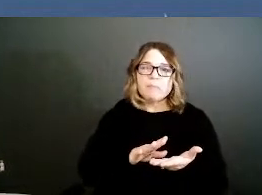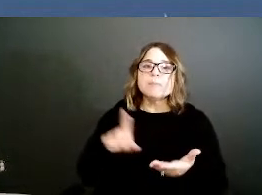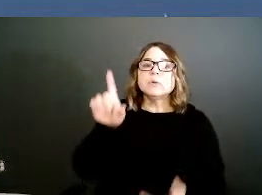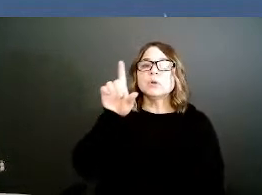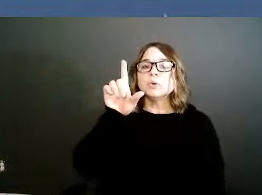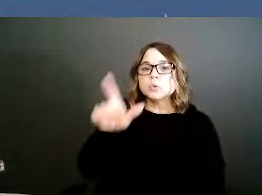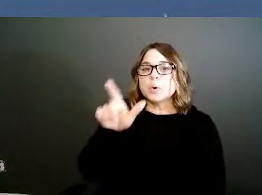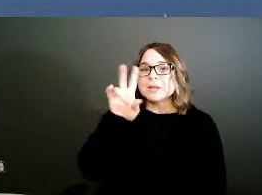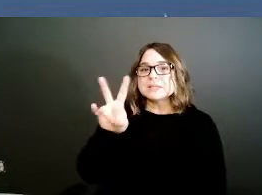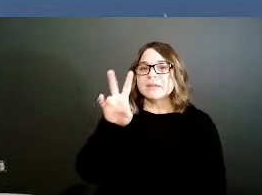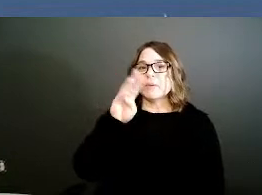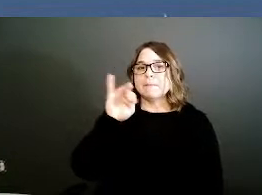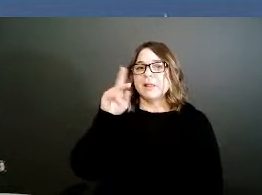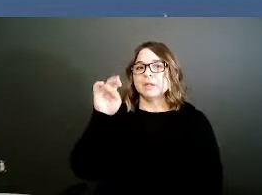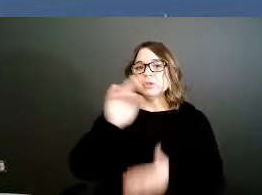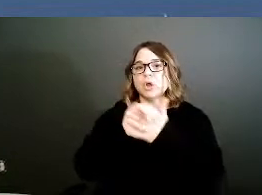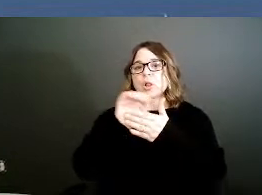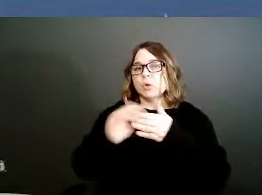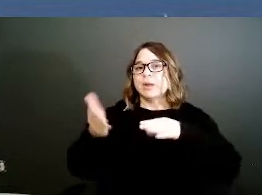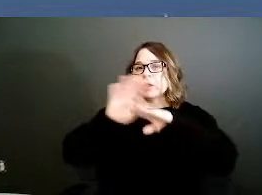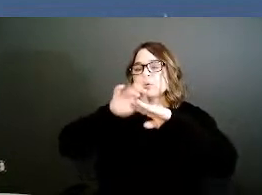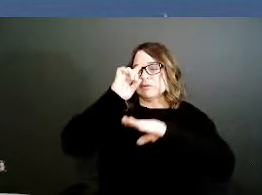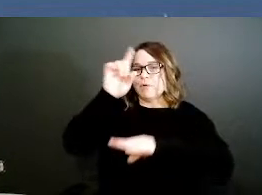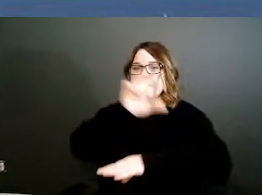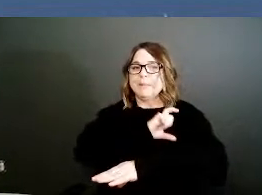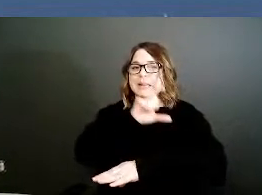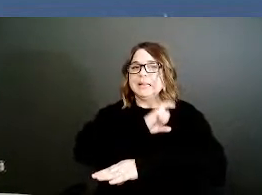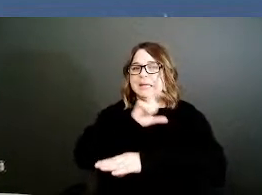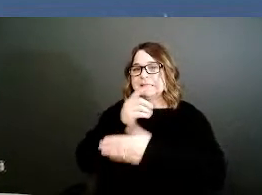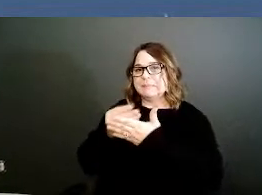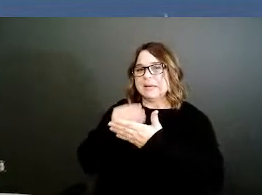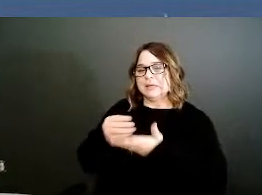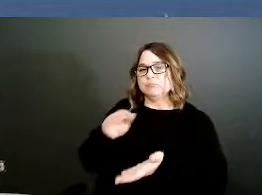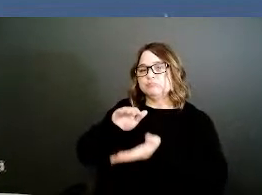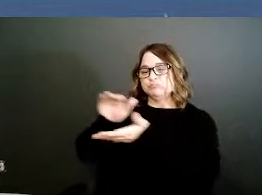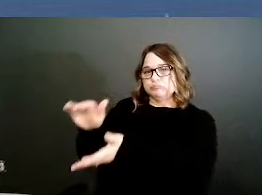THIS $27 MILLION INCREASE IN POLICE FUNDING DWARFS THE ENTIRE BUDGET FOR NEIGHBORHOOD